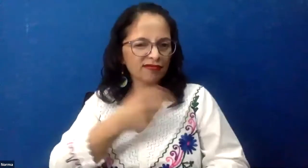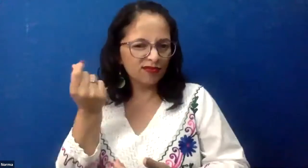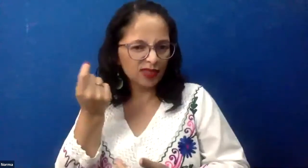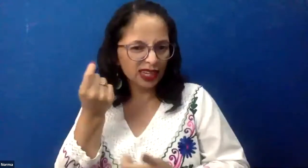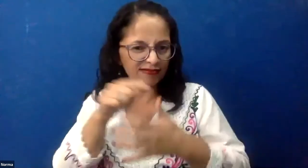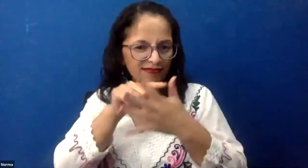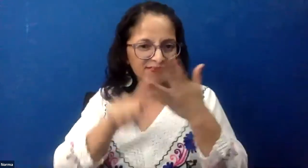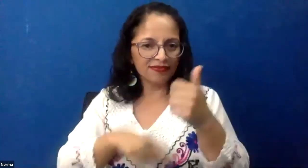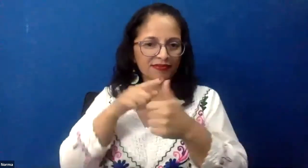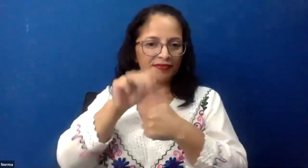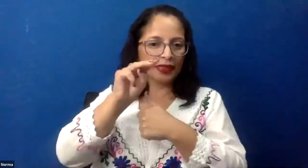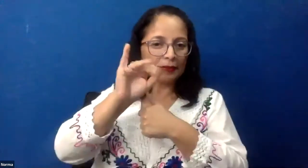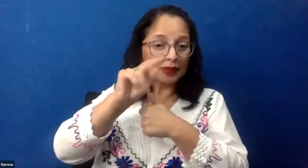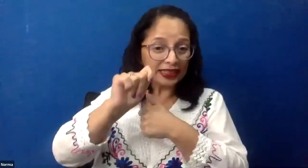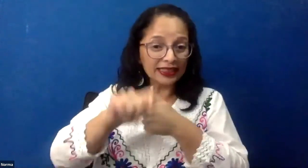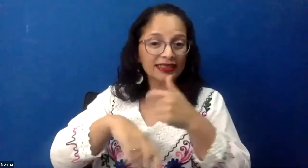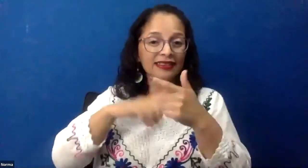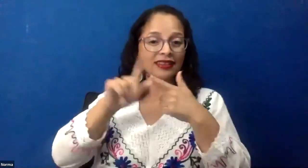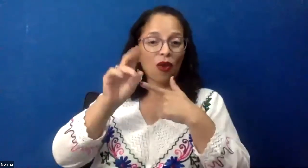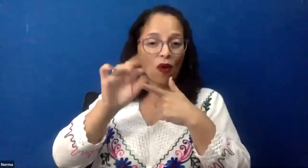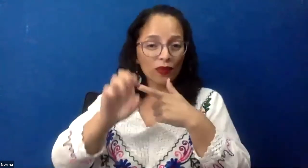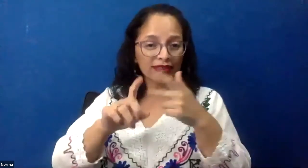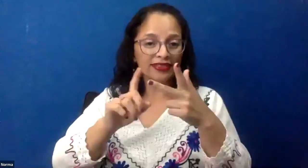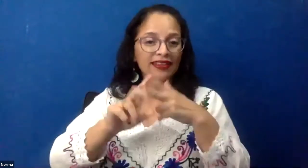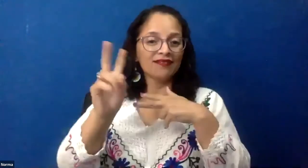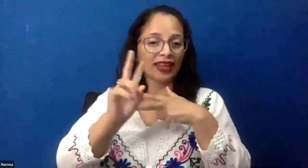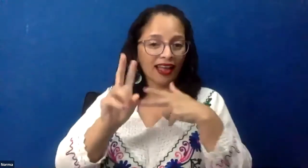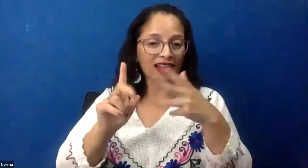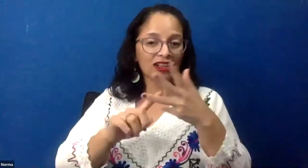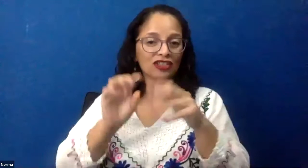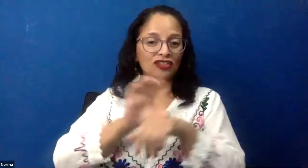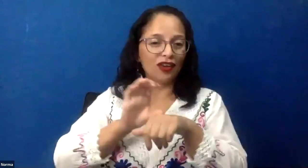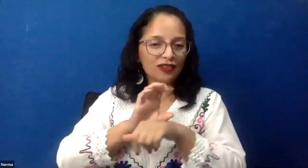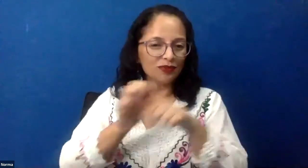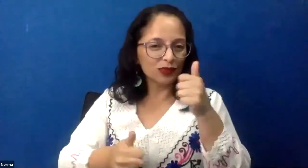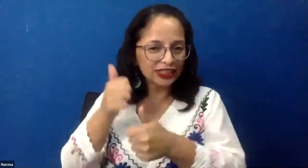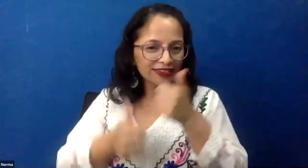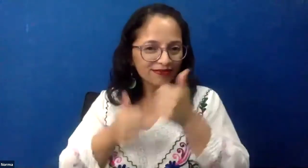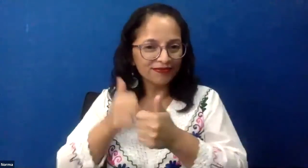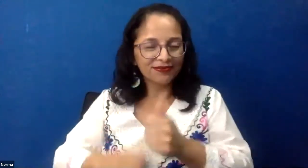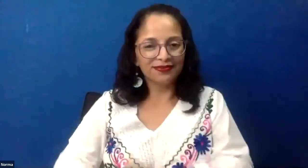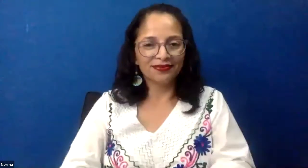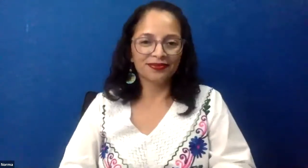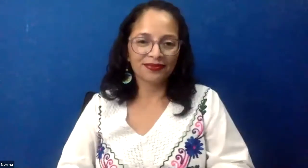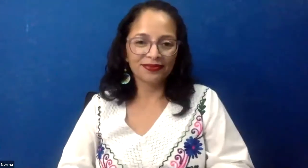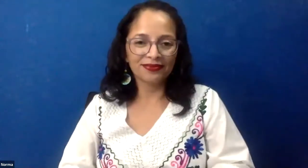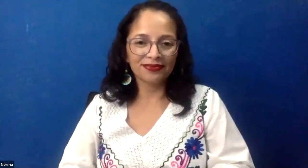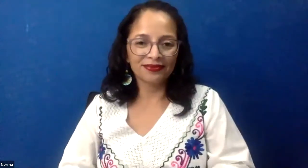What is it? Is it mint, licorice, vanilla or chocolate?